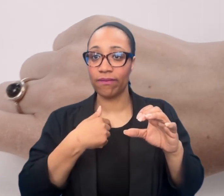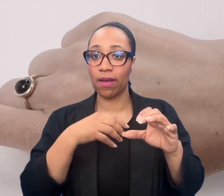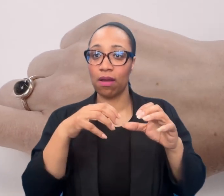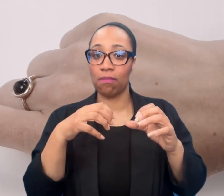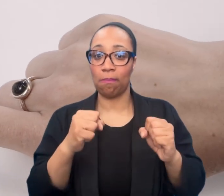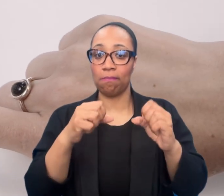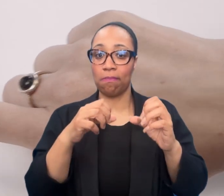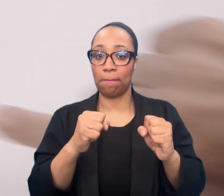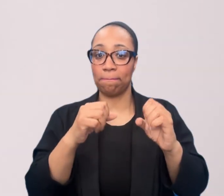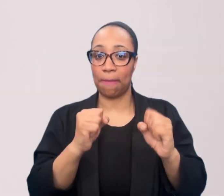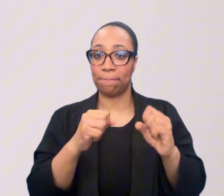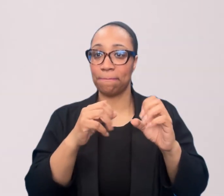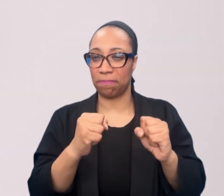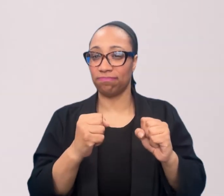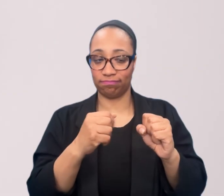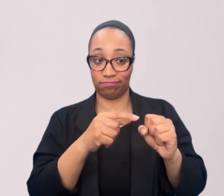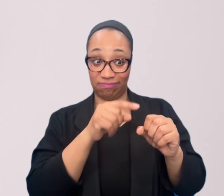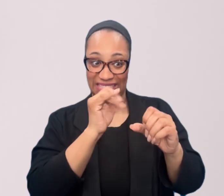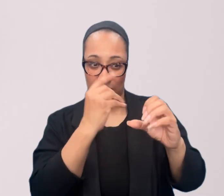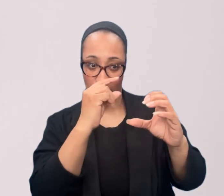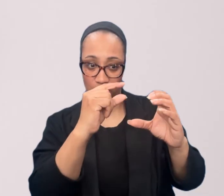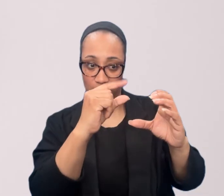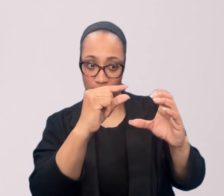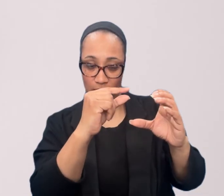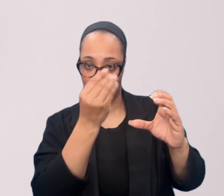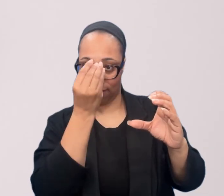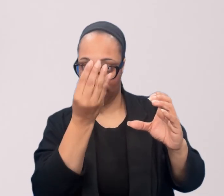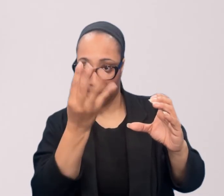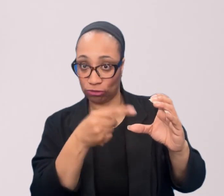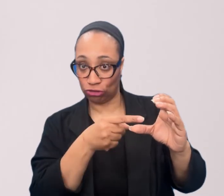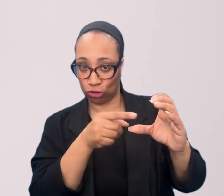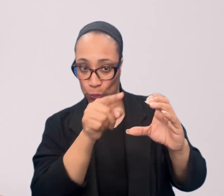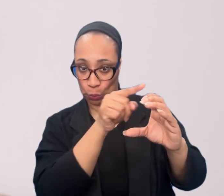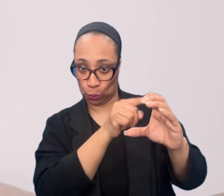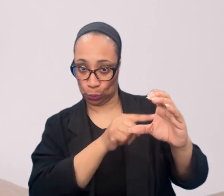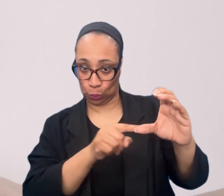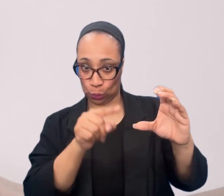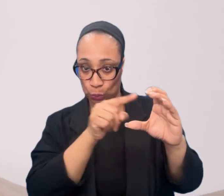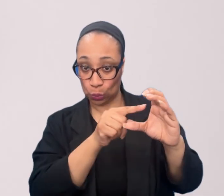modes you left it off on last time you turn the pump off you'll also notice it has an indicator